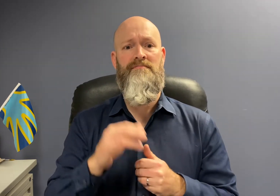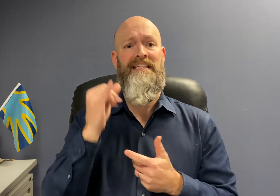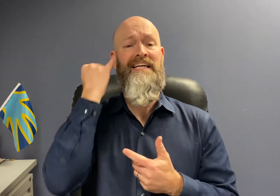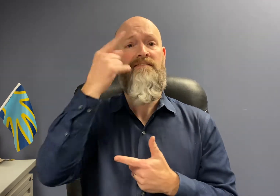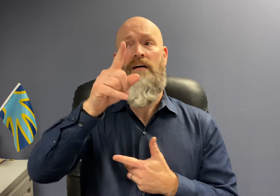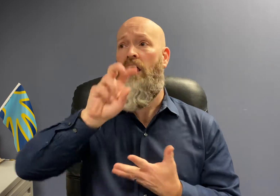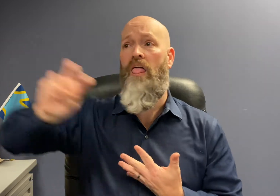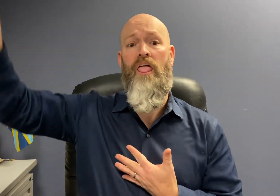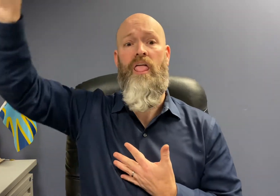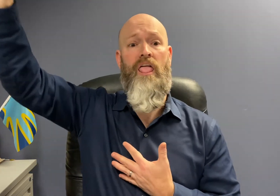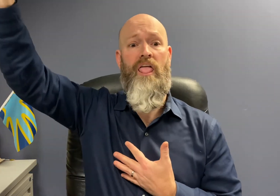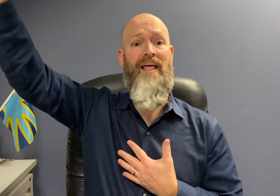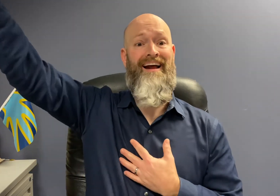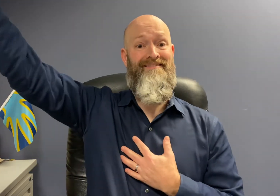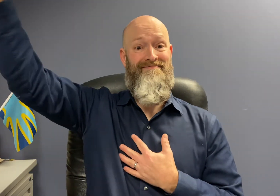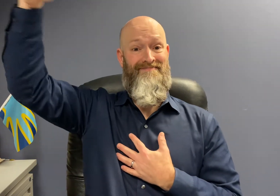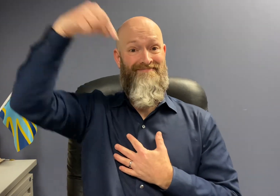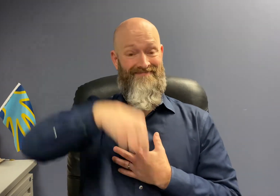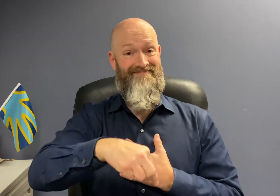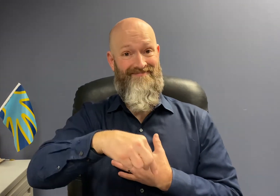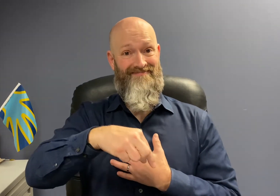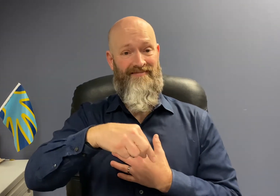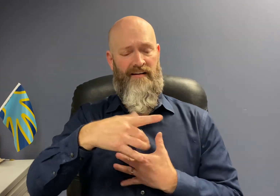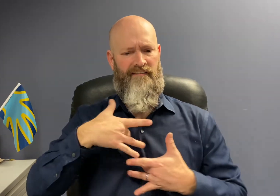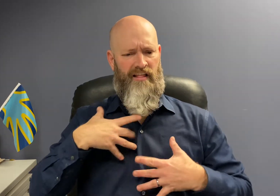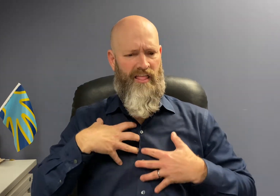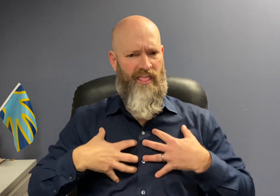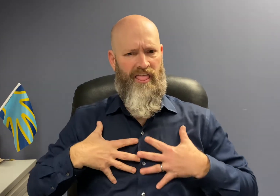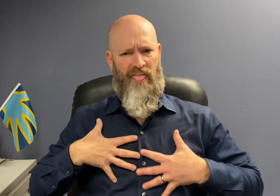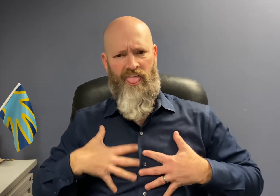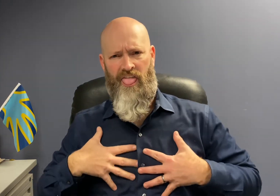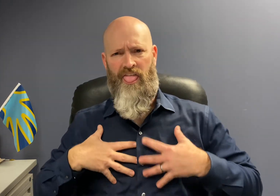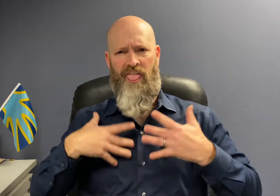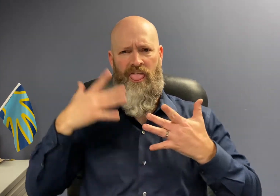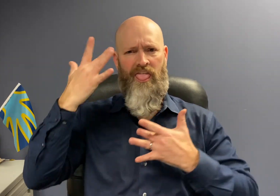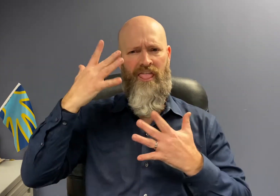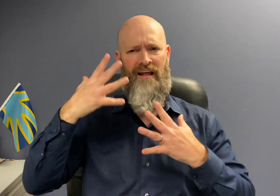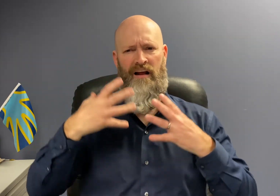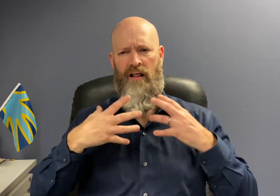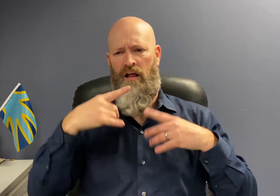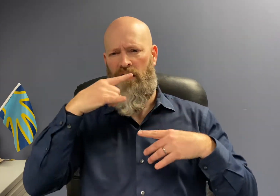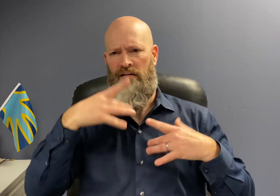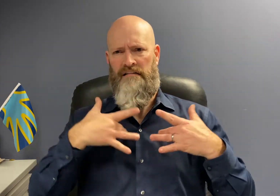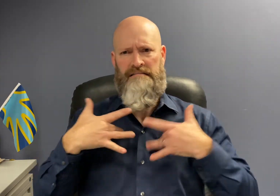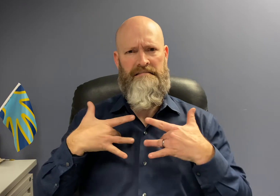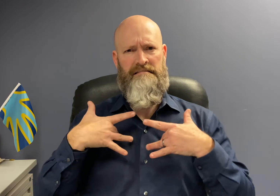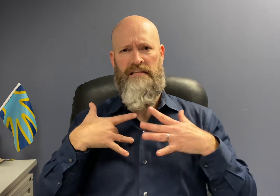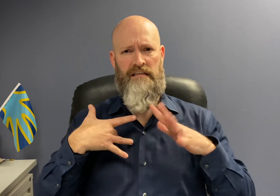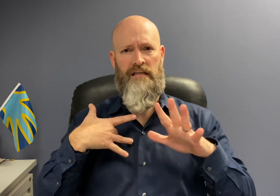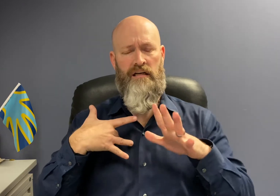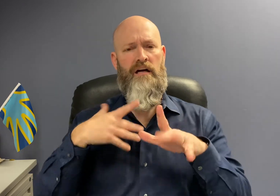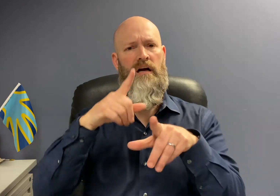If you have recently traveled to any geographic area of concern or were in contact with someone with COVID-19 and you feel sick with symptoms of fever, cough, or shortness of breath, and are not sure if you have coronavirus,